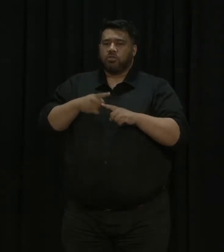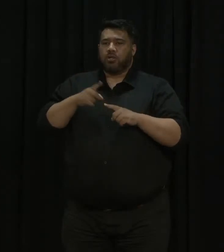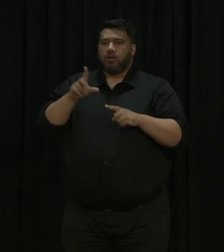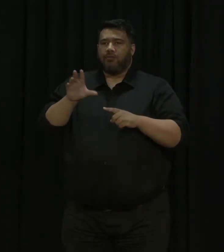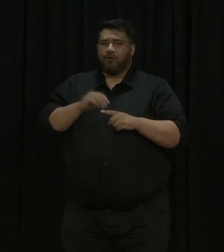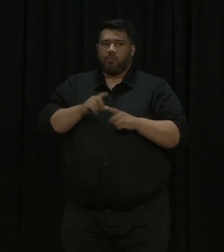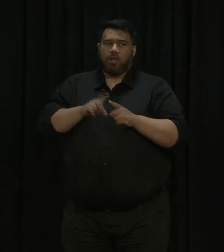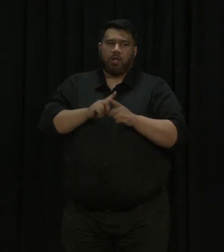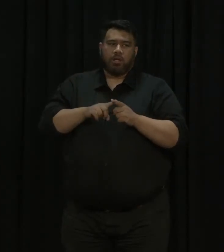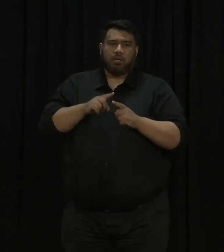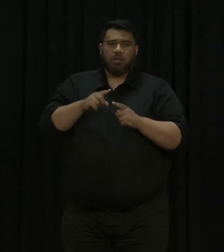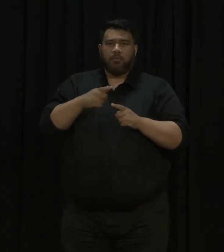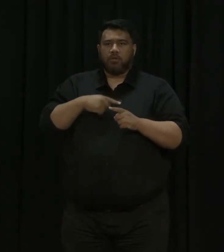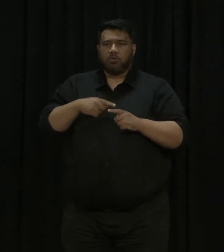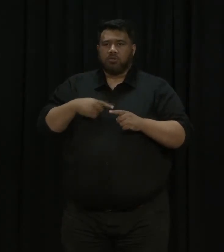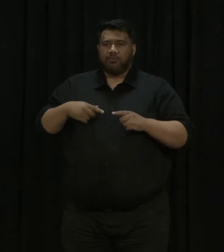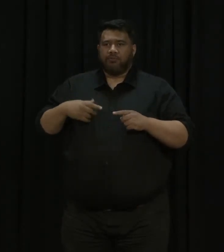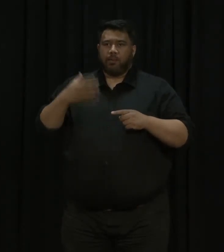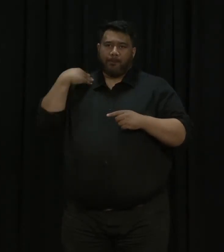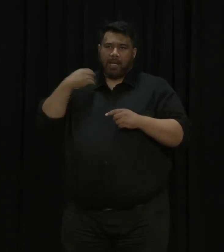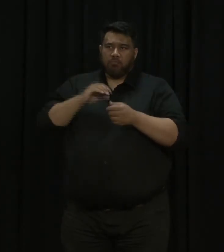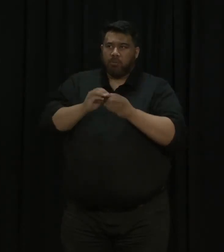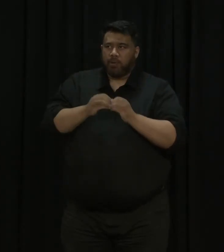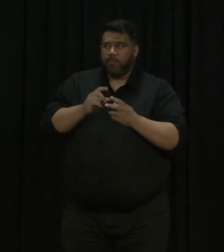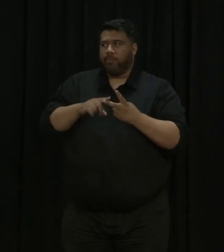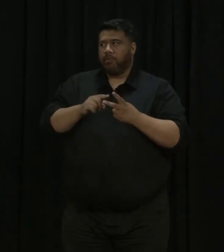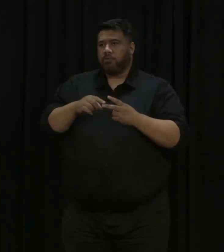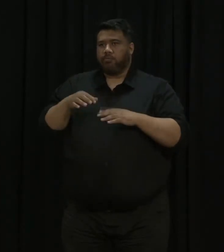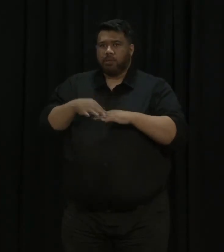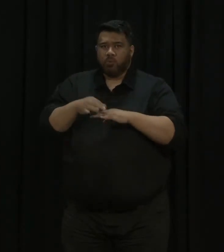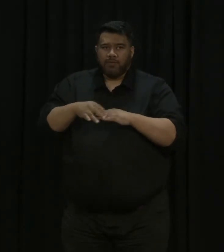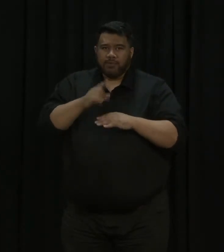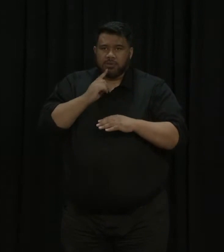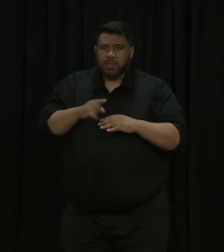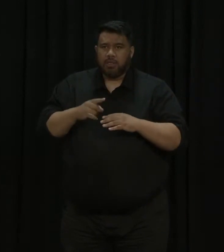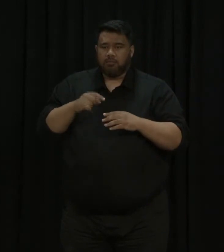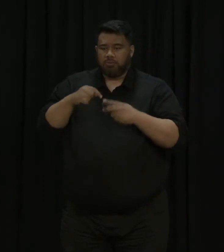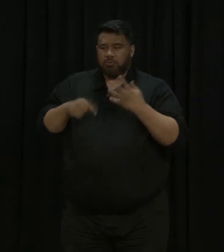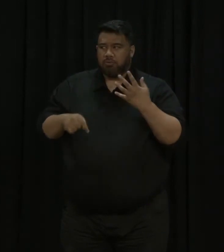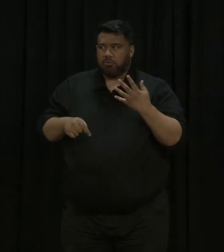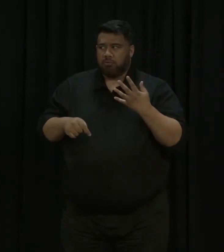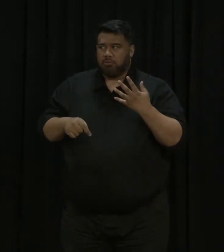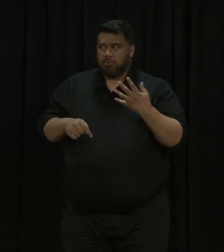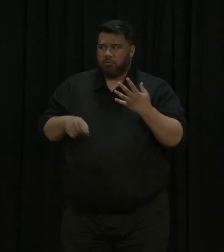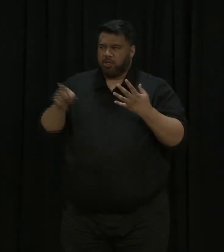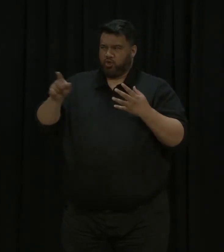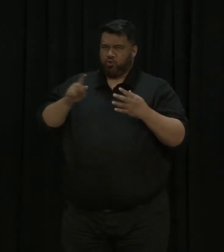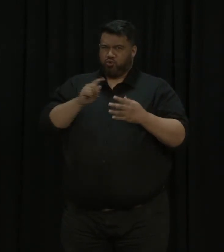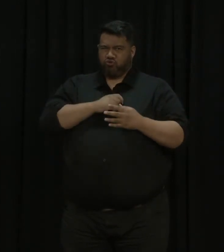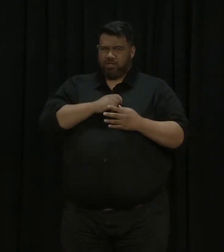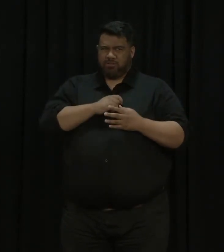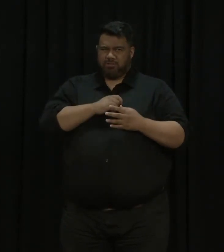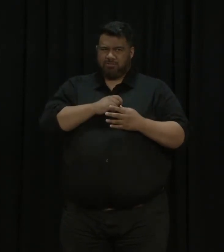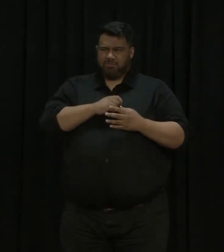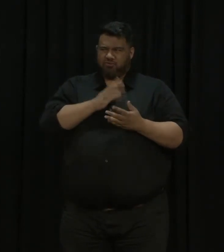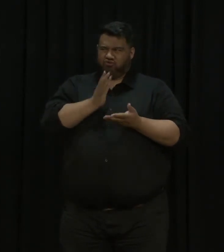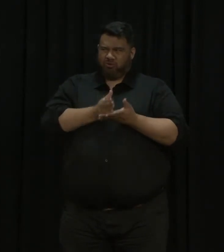and other school staff have come for nothing for exemptions that they got from osteopaths,